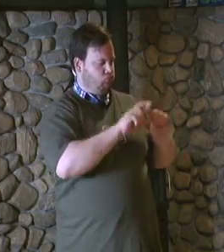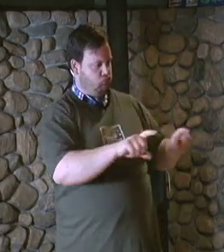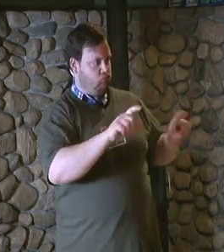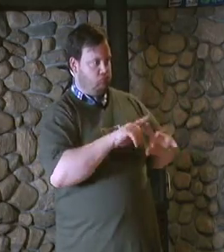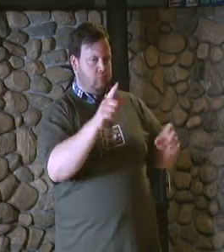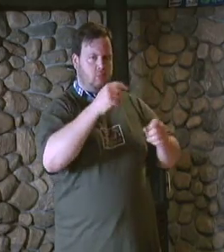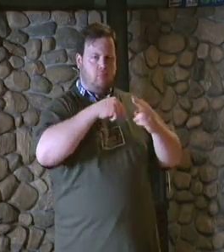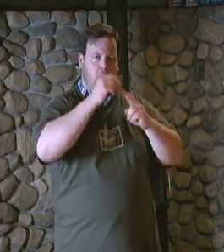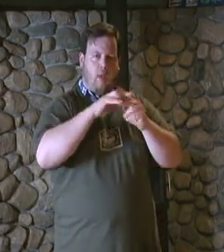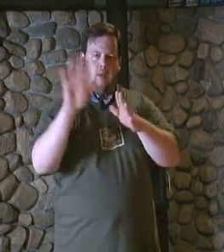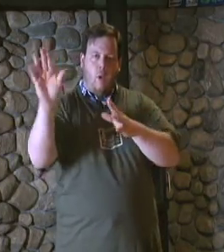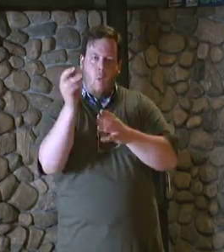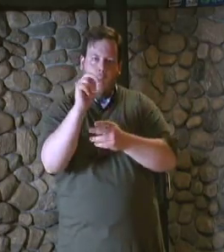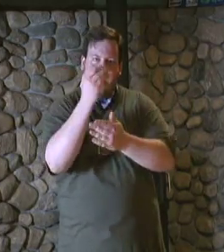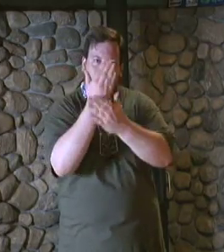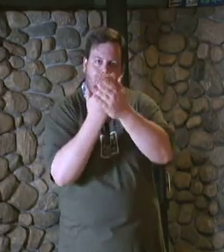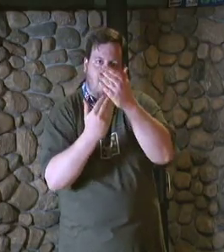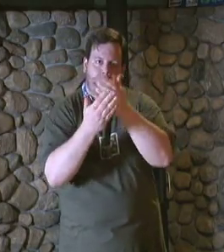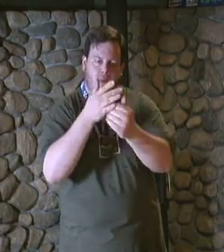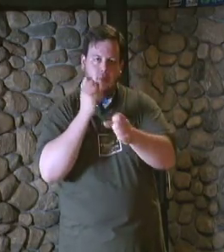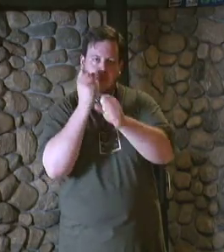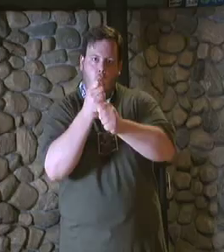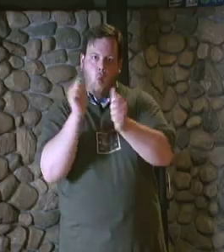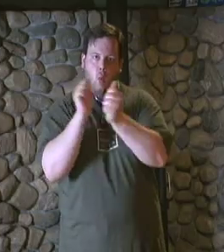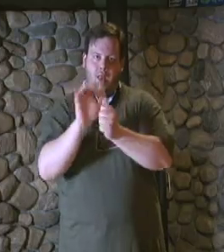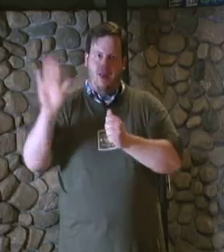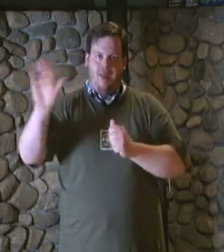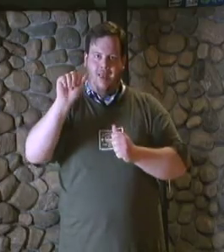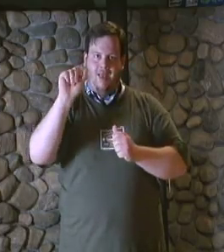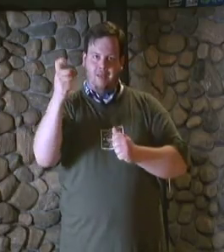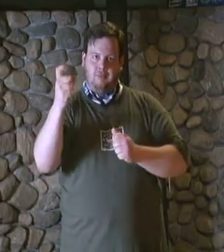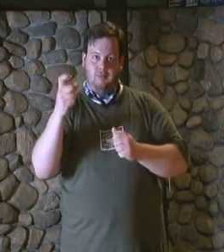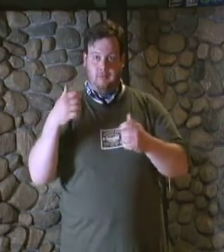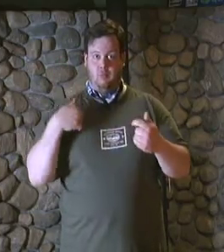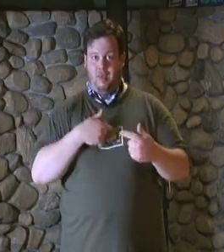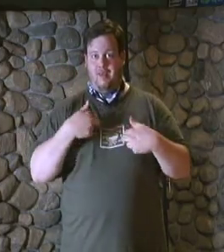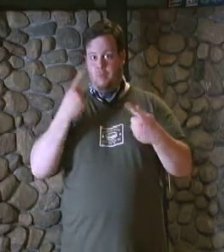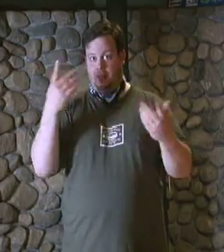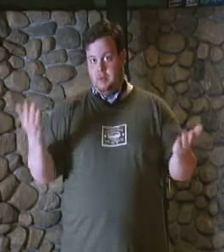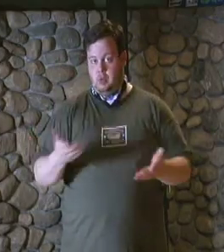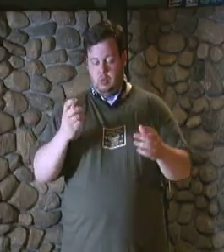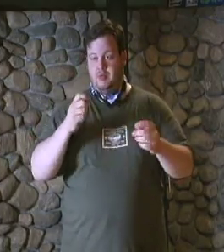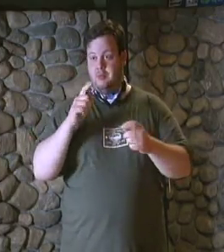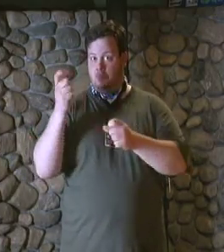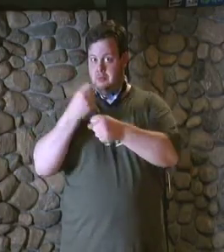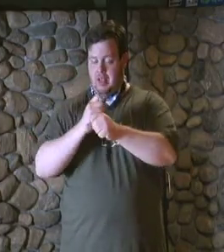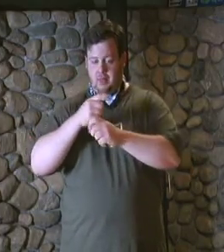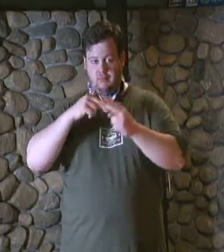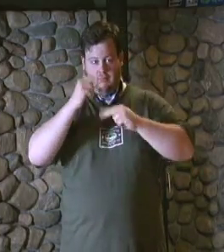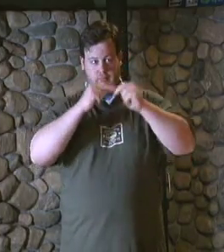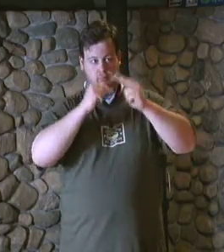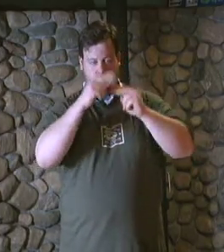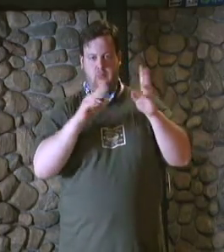with his own hands and his axe.